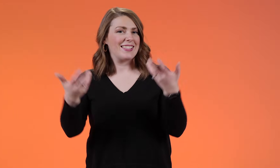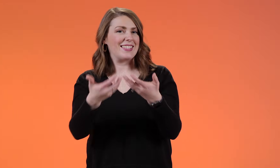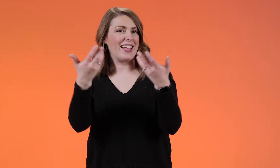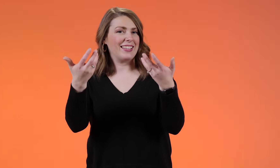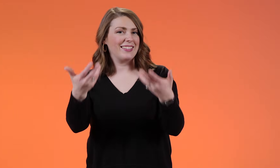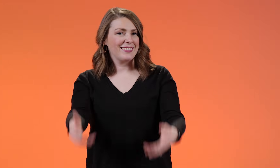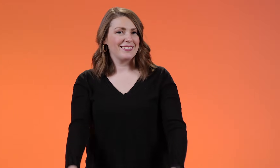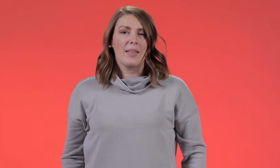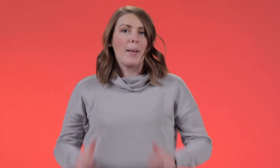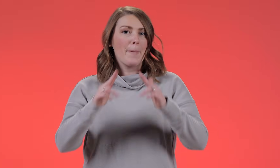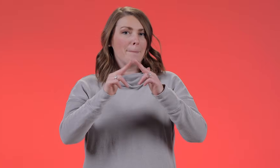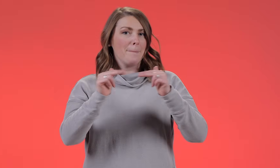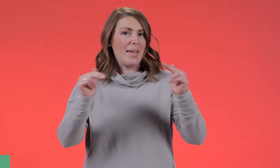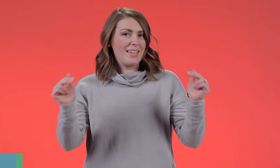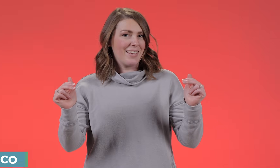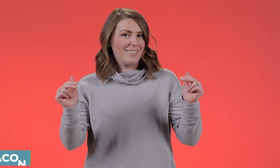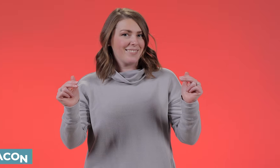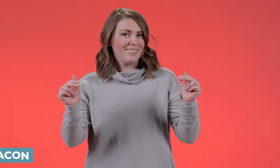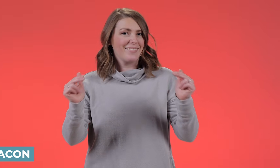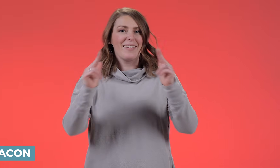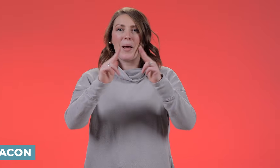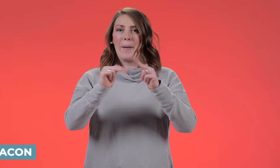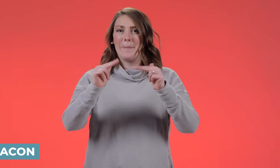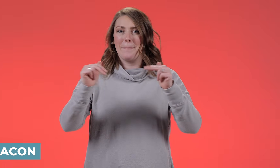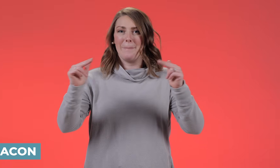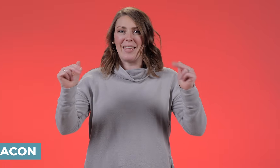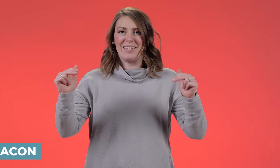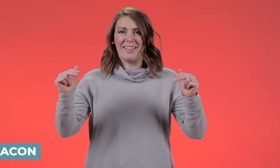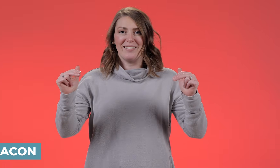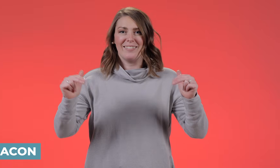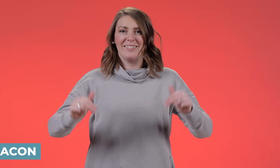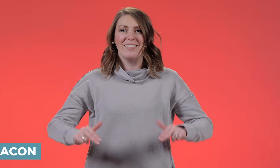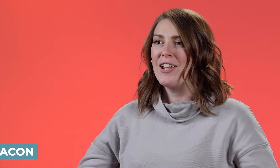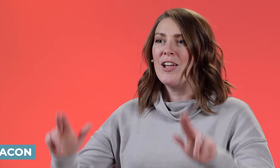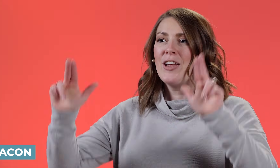Salad? Bacon.